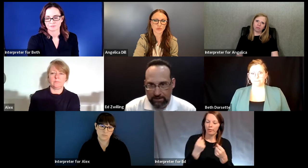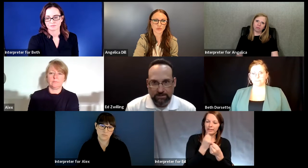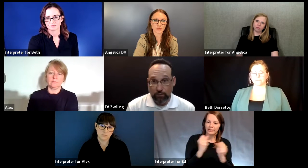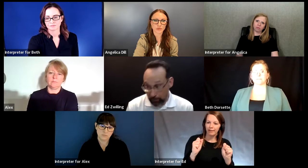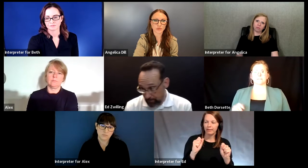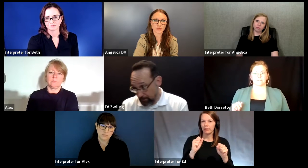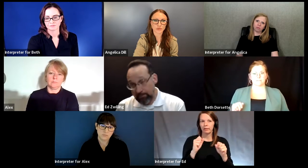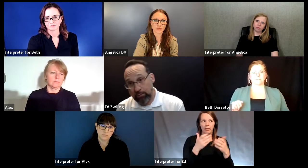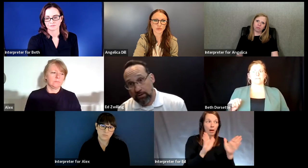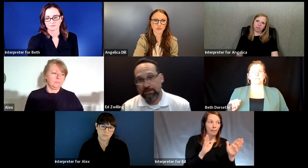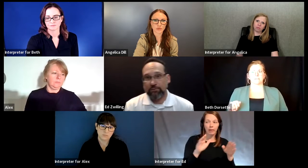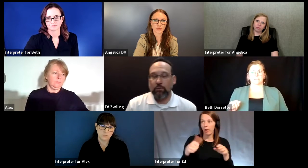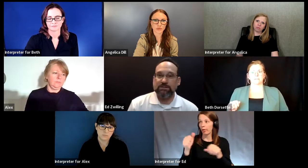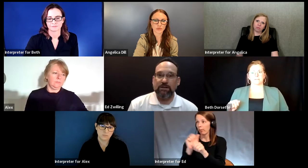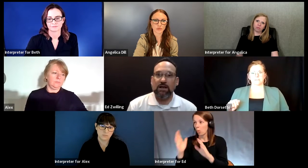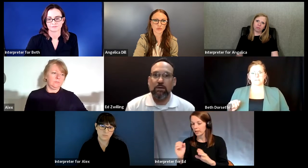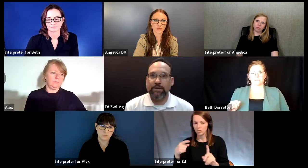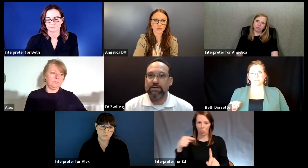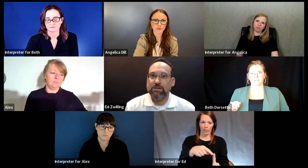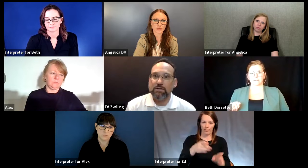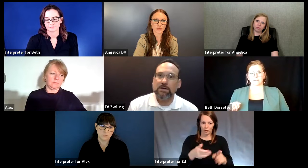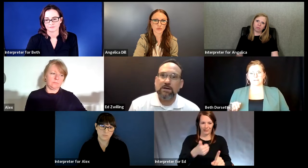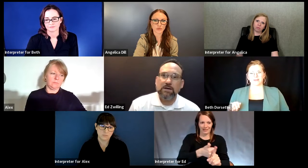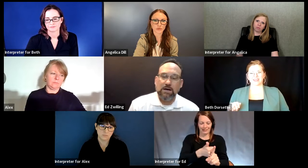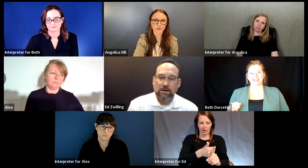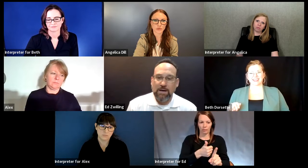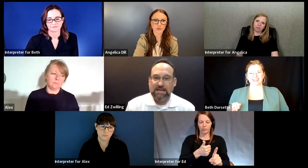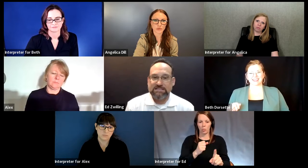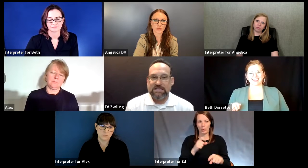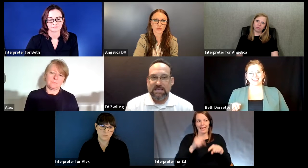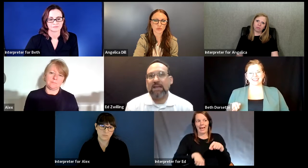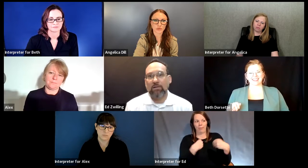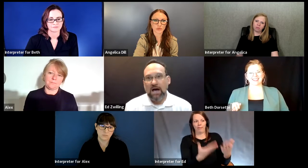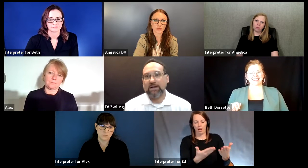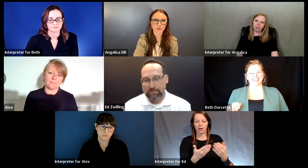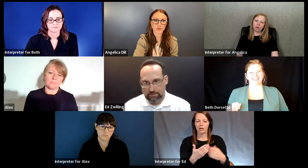employees, or the employee that's requesting the accommodation. I see that a lot.